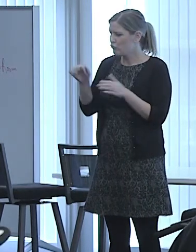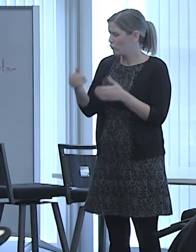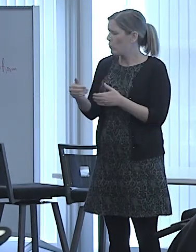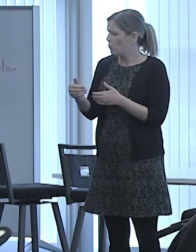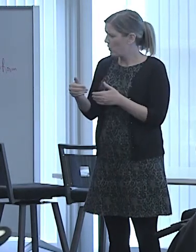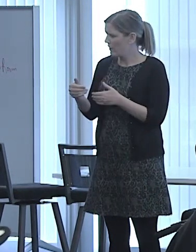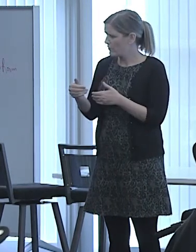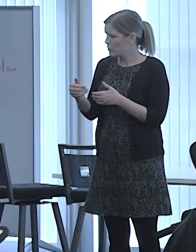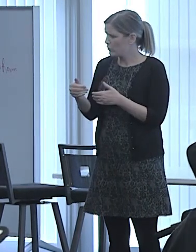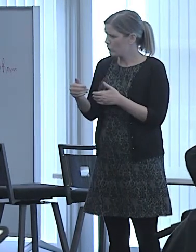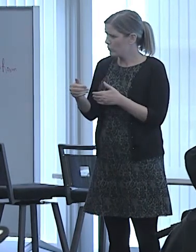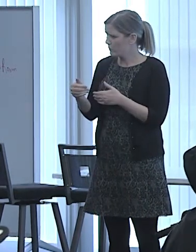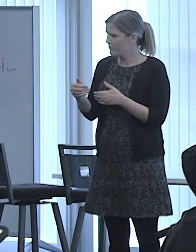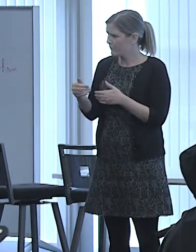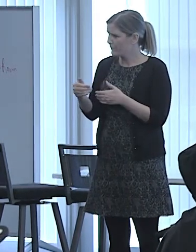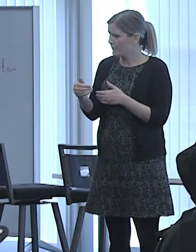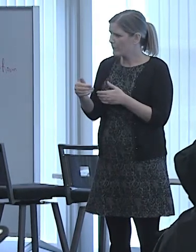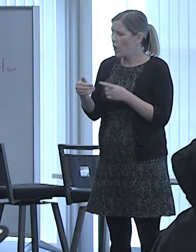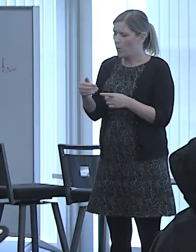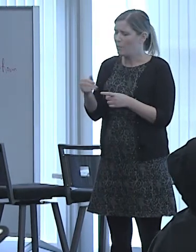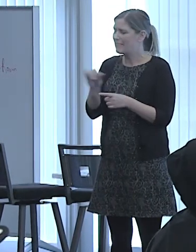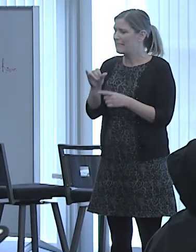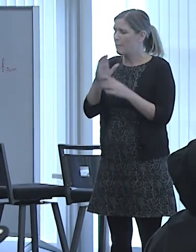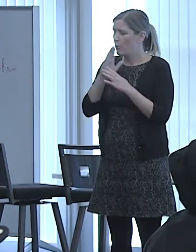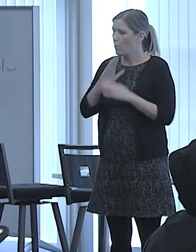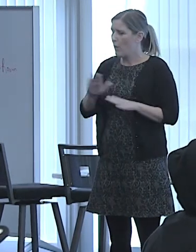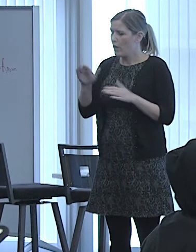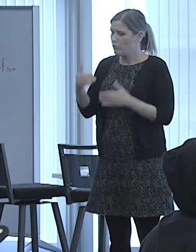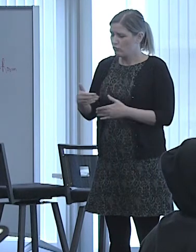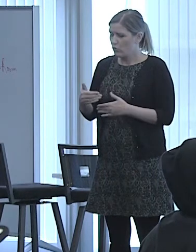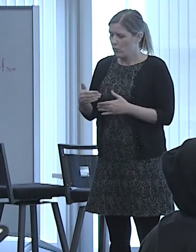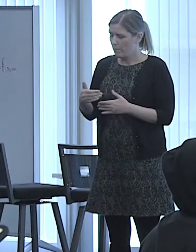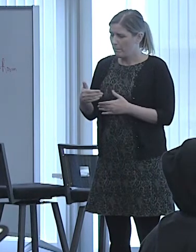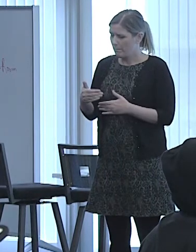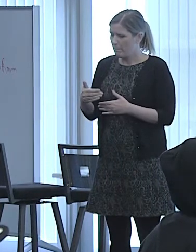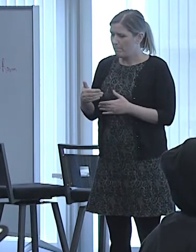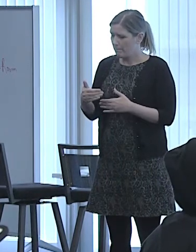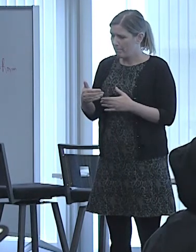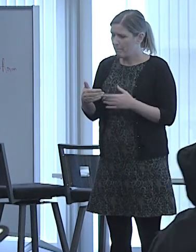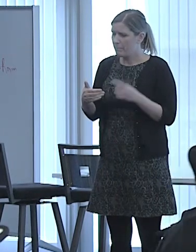my white, Southern father marched across the bridge at Selma, Alabama